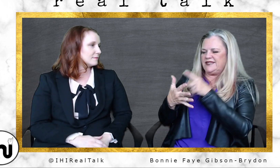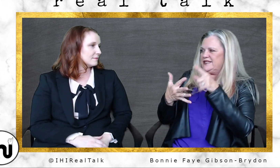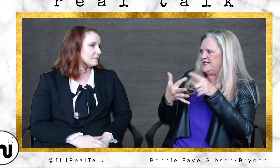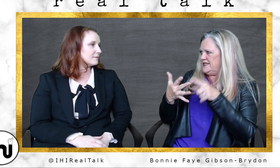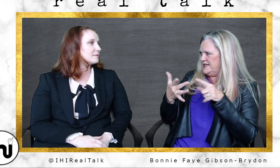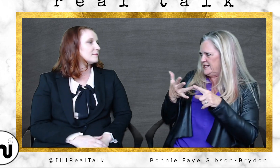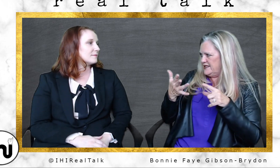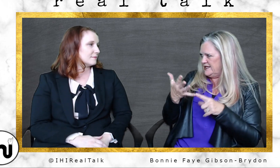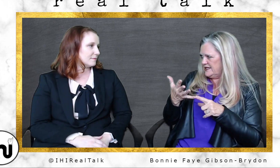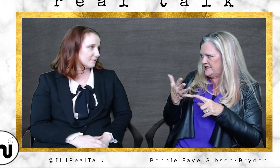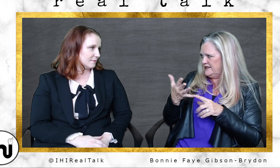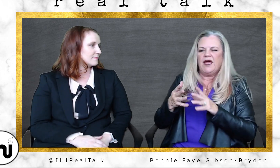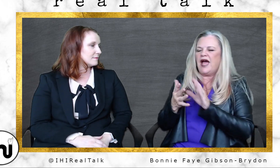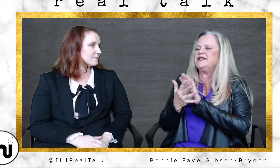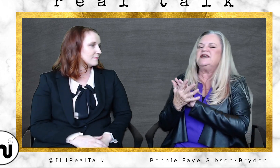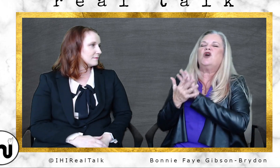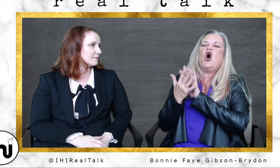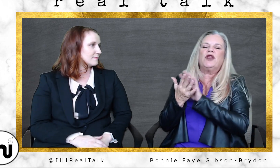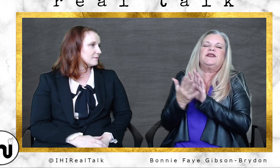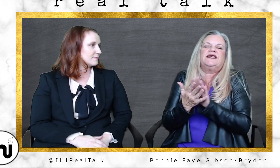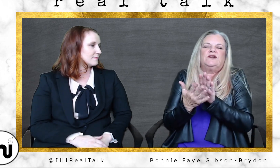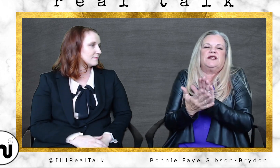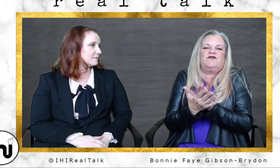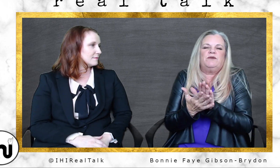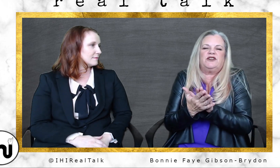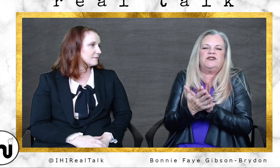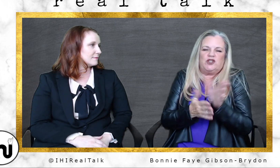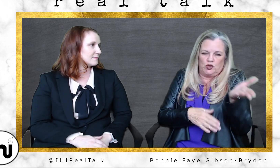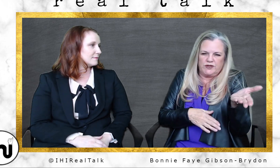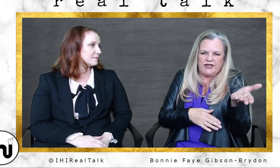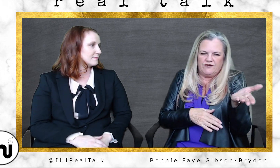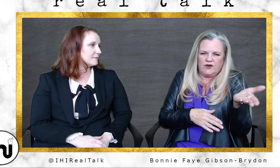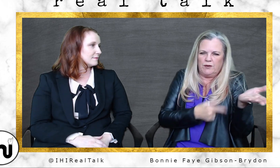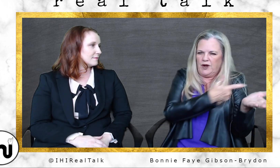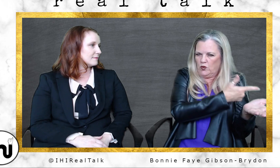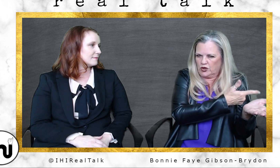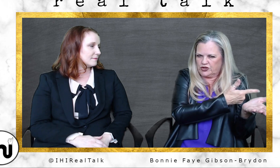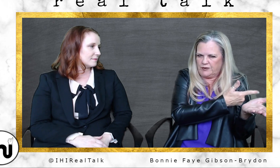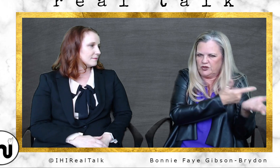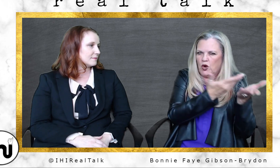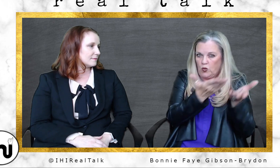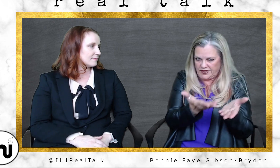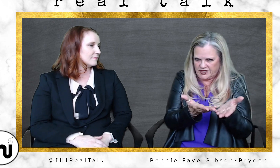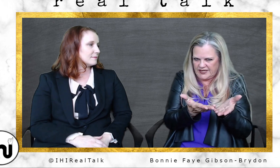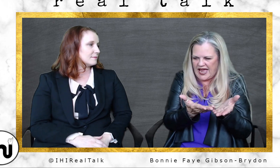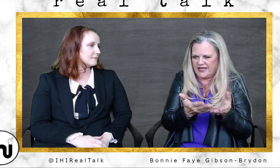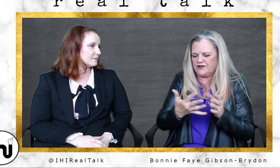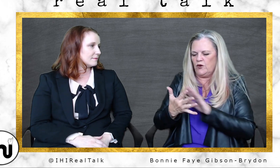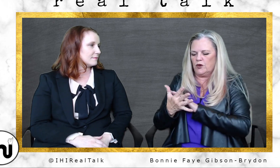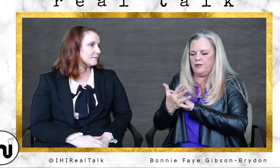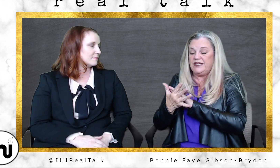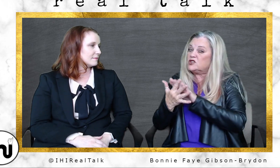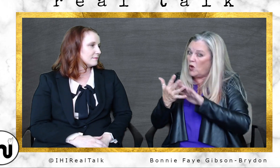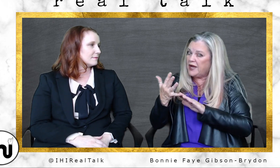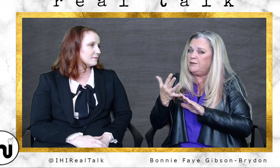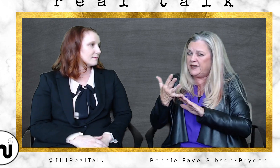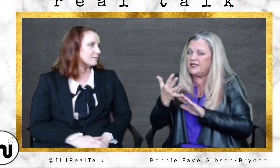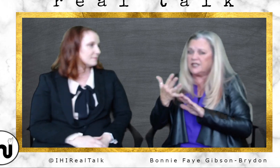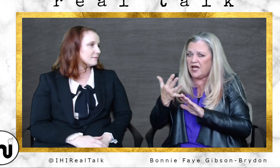this, this, this, this, and this. I need all of the legal information that you would get from a workshop to know what to ask for. But it's quite a bit. It's a lot of